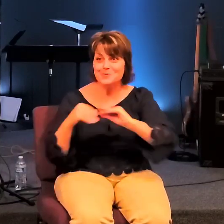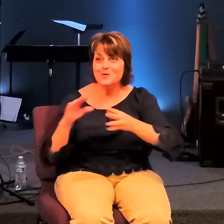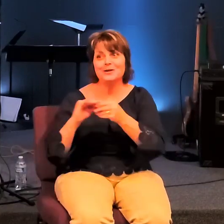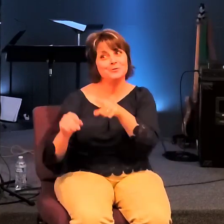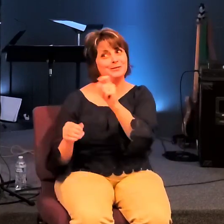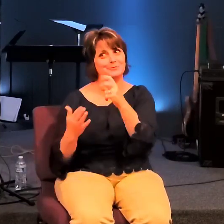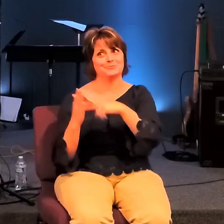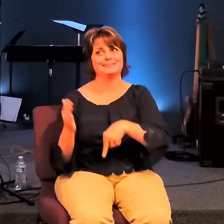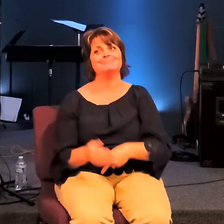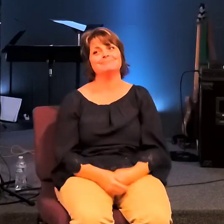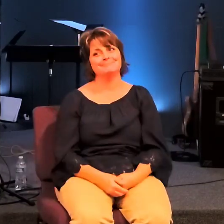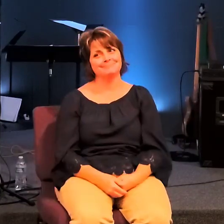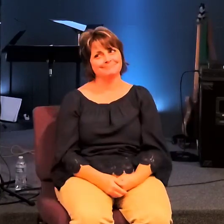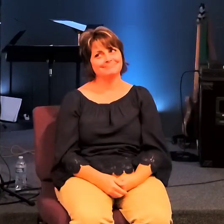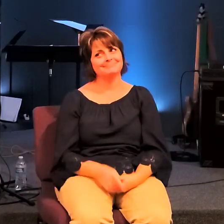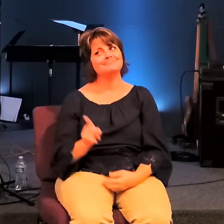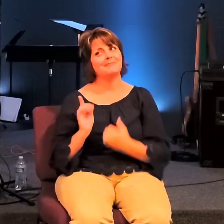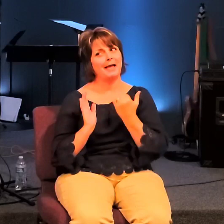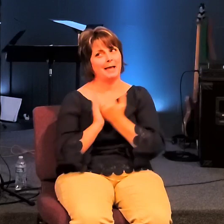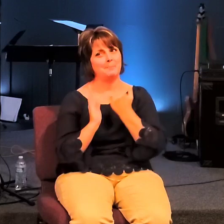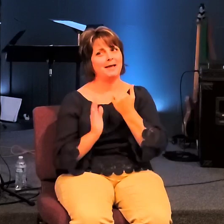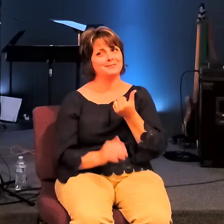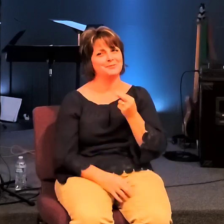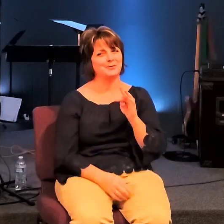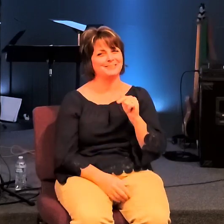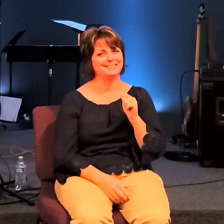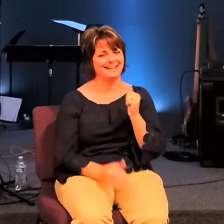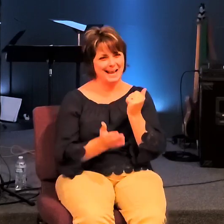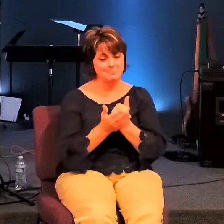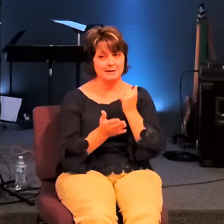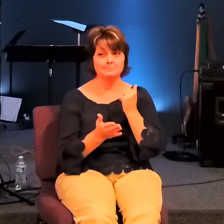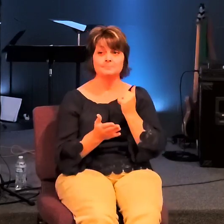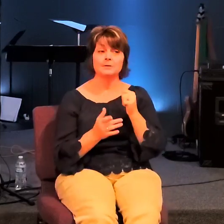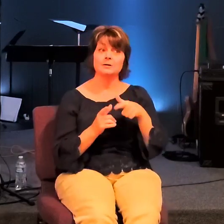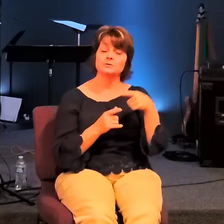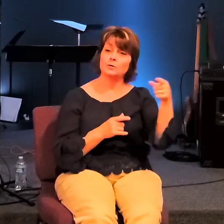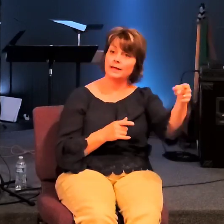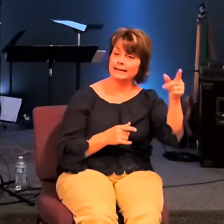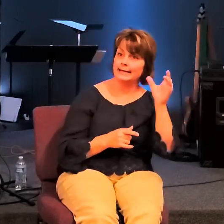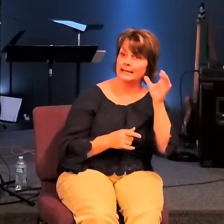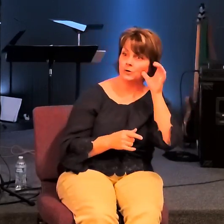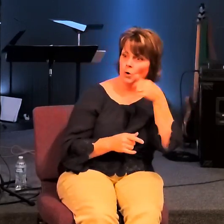but after after receiving this thread he goes into hiding and he's calling out the Lord